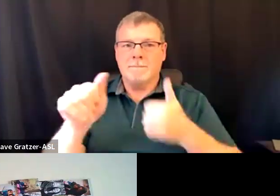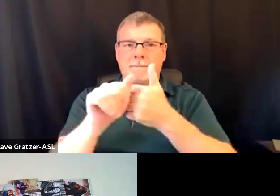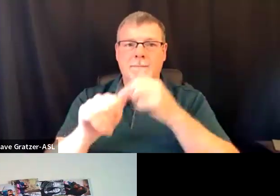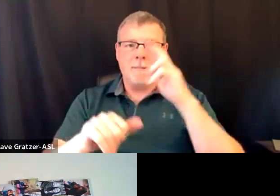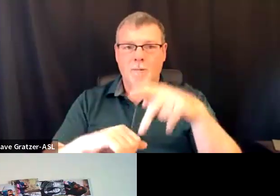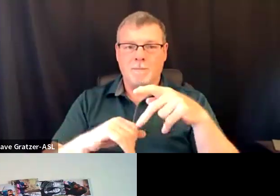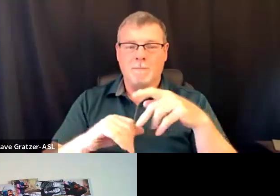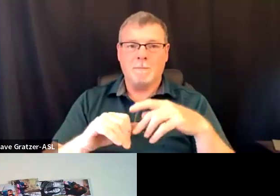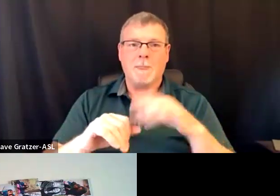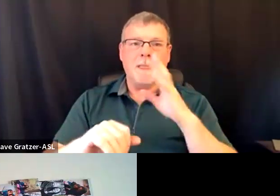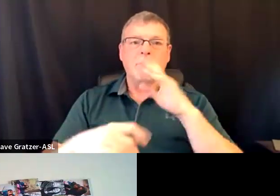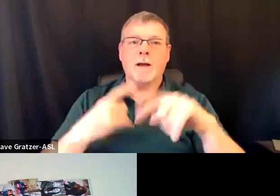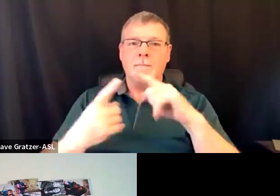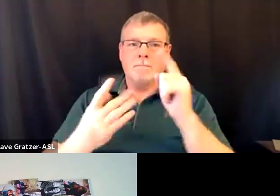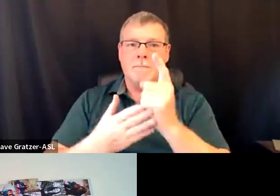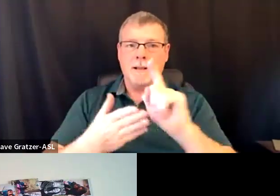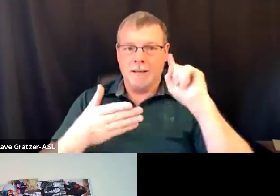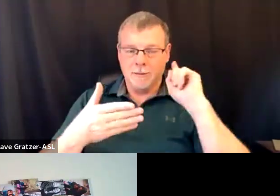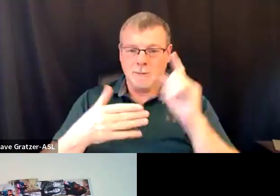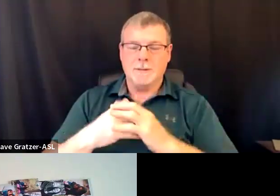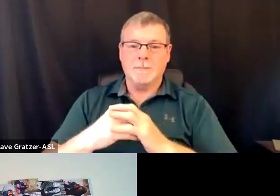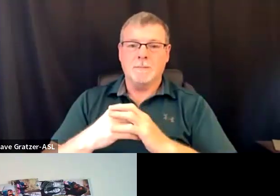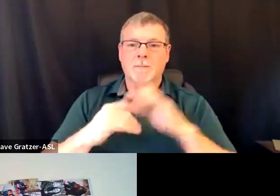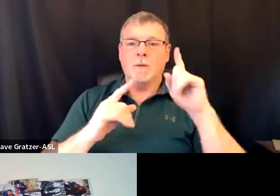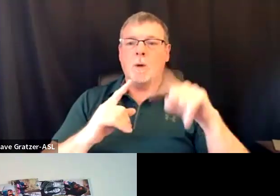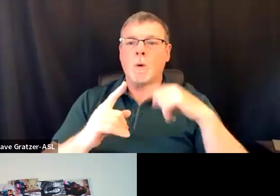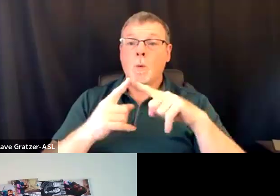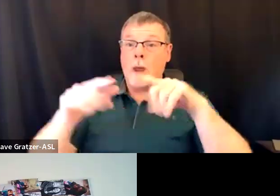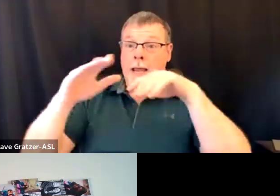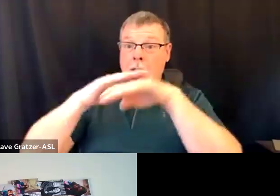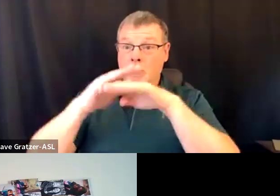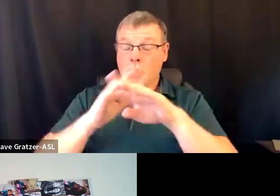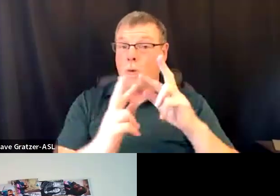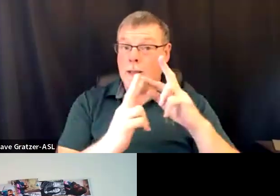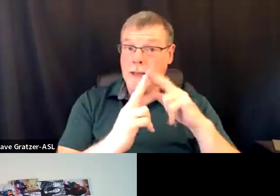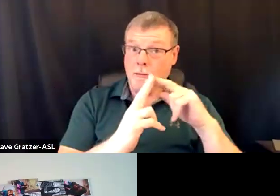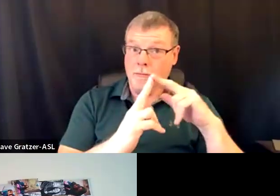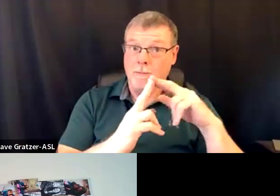we talked about last week about when to enroll someone in either outreach